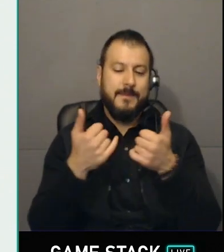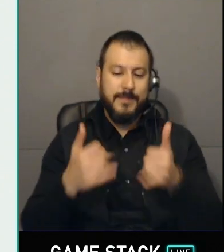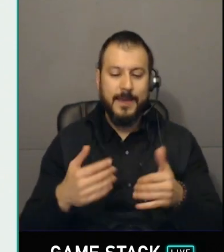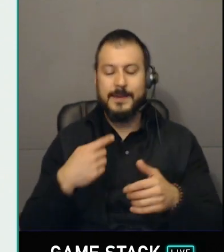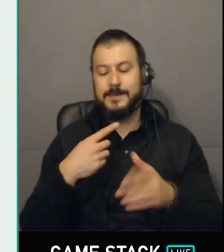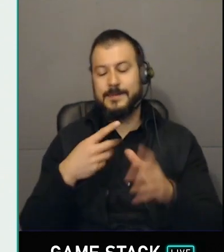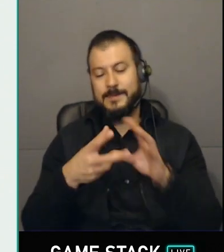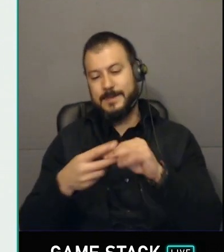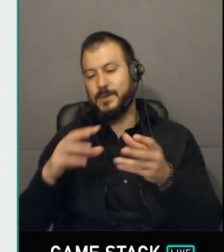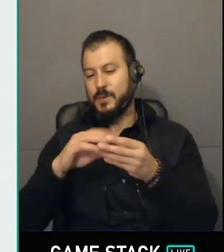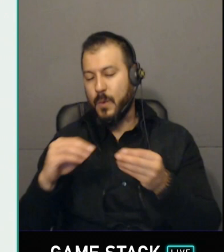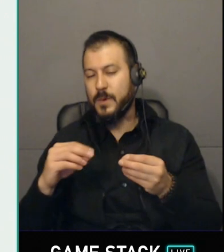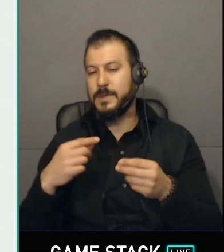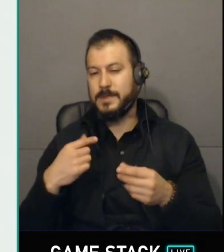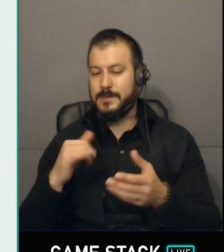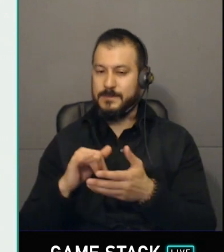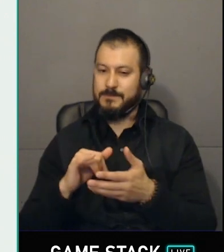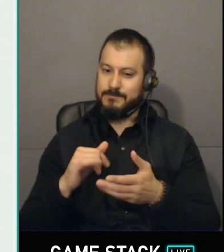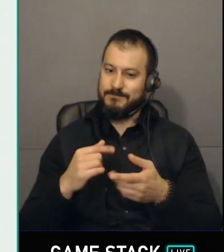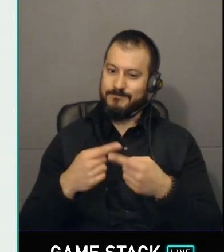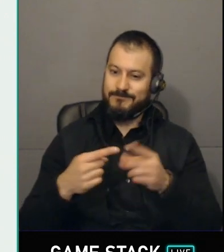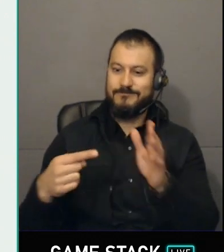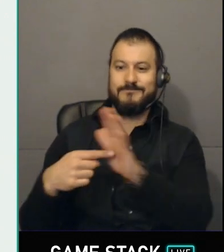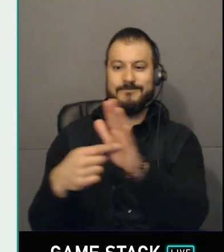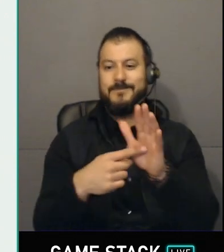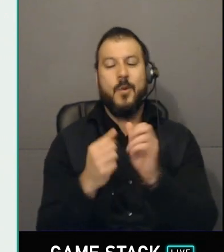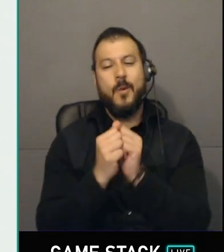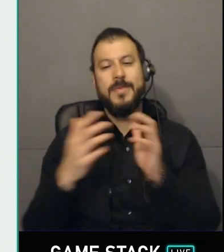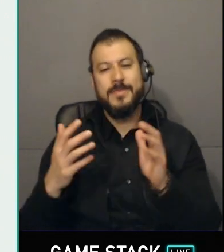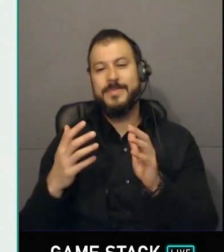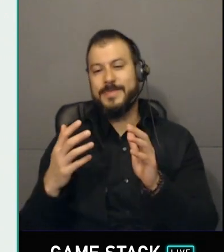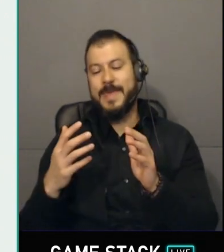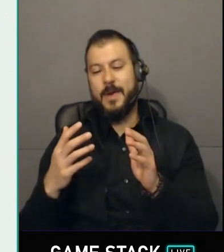to tell without interfering with the intent of the audio design,